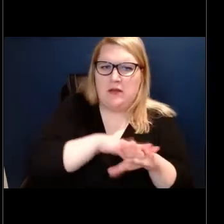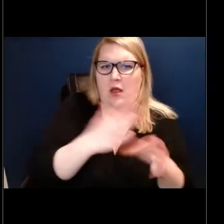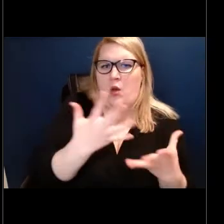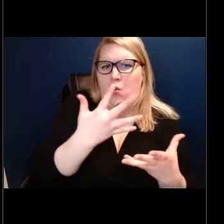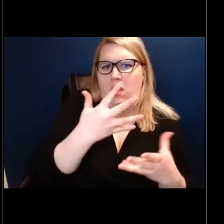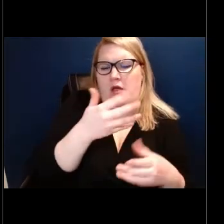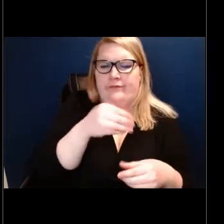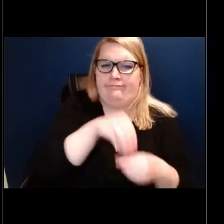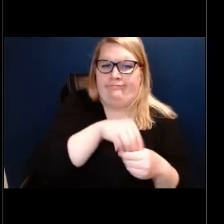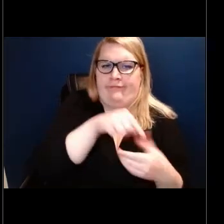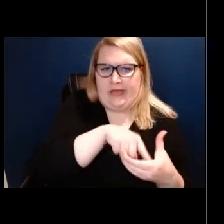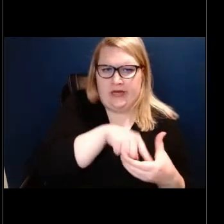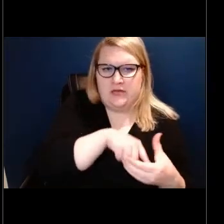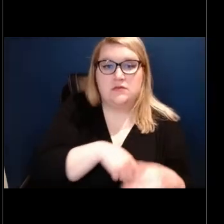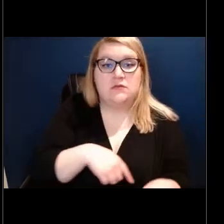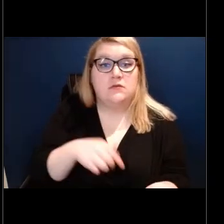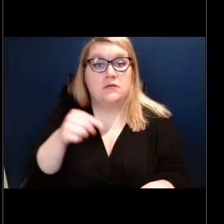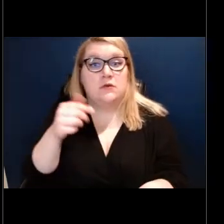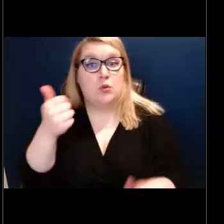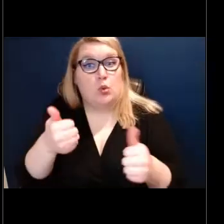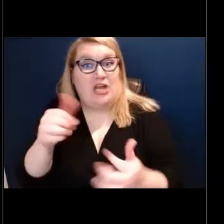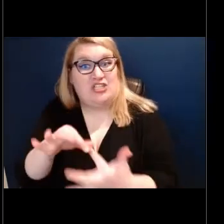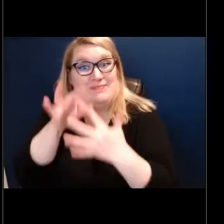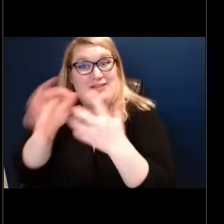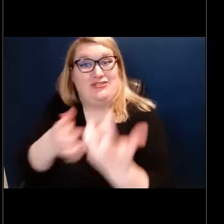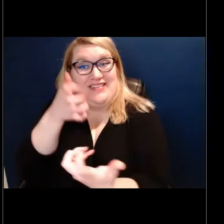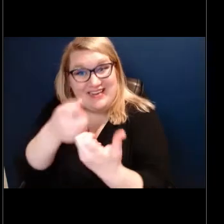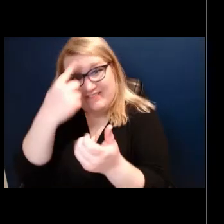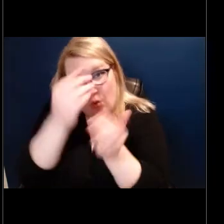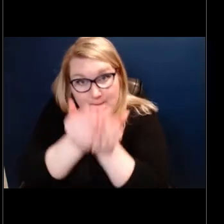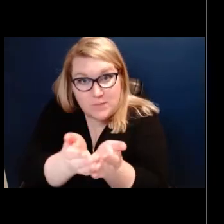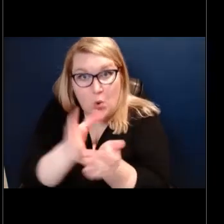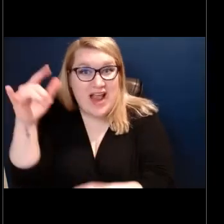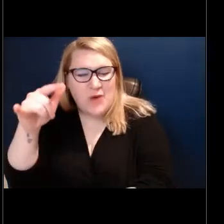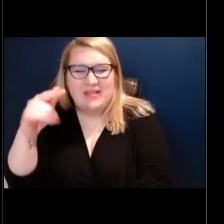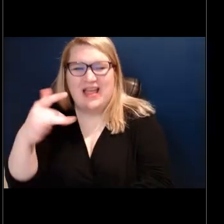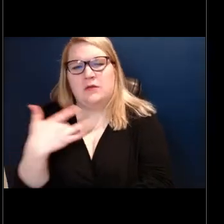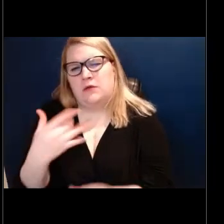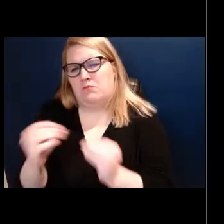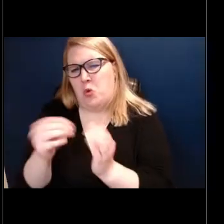The ones that are especially made for boats and airplanes tend to be a little bit more expensive.